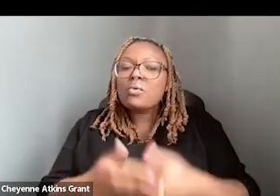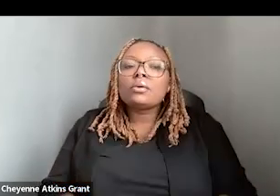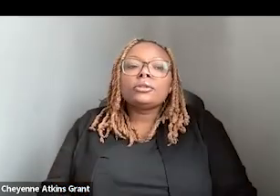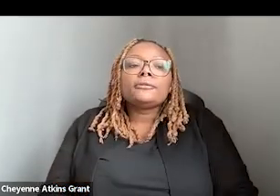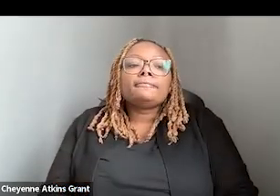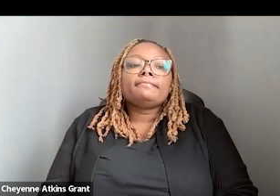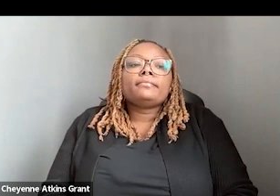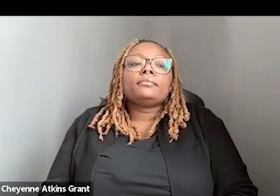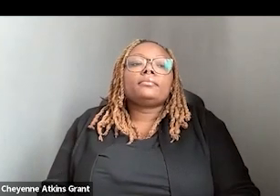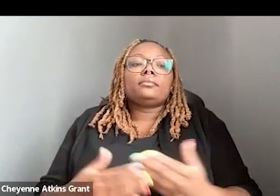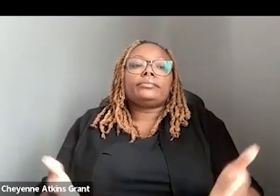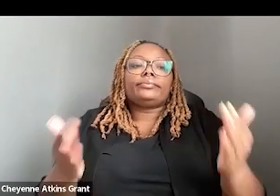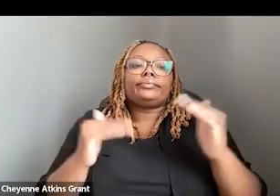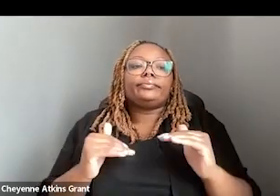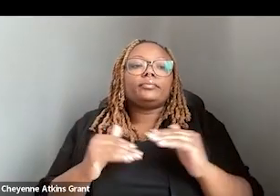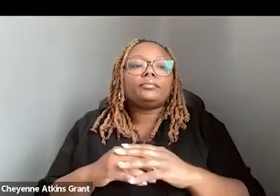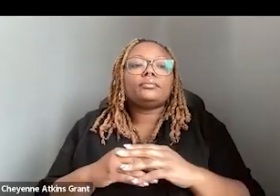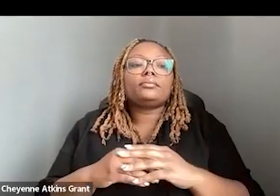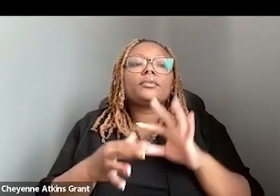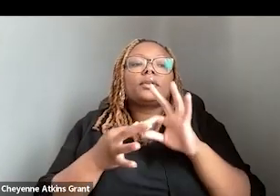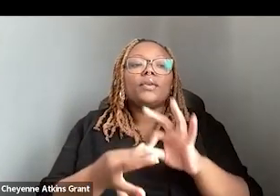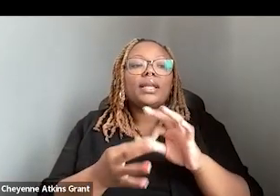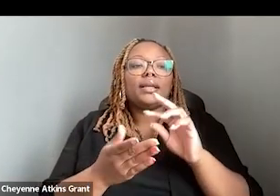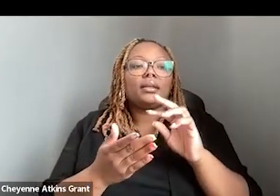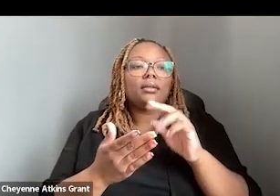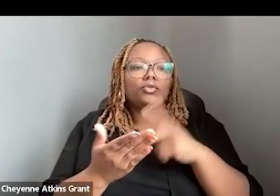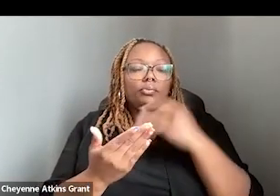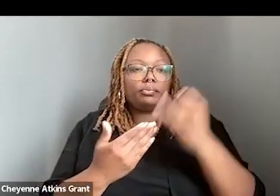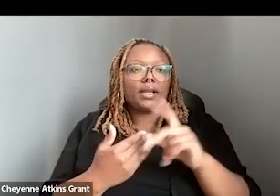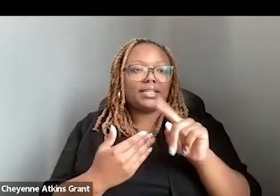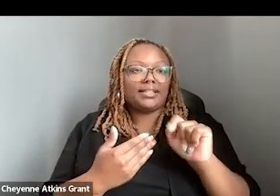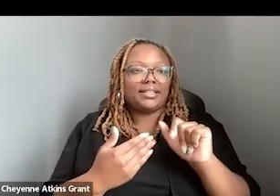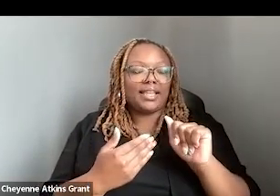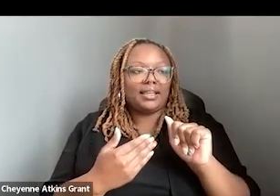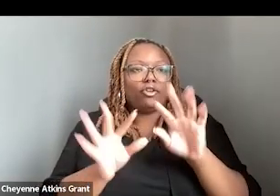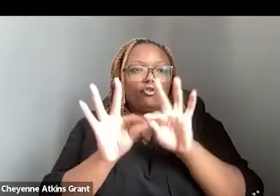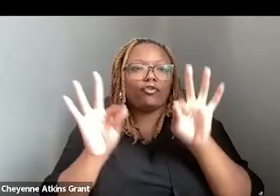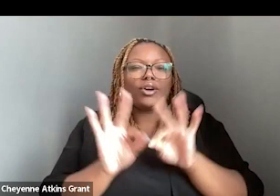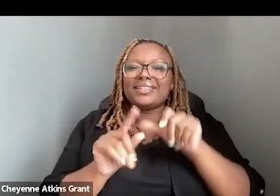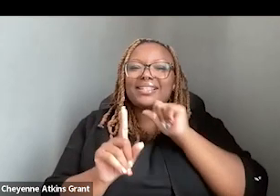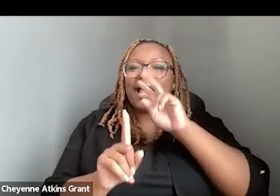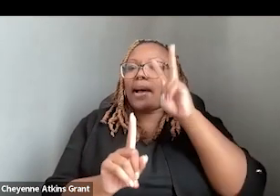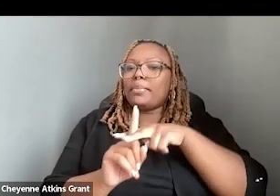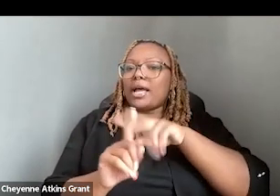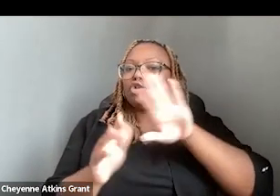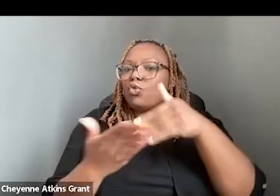The next change is related to project data forms. So this does not apply to all solicitations or all opportunities at NSF.